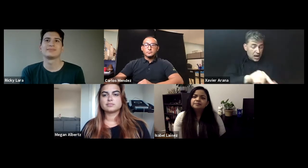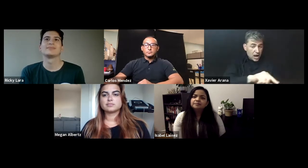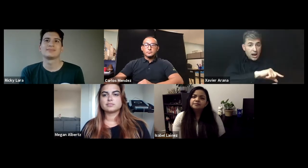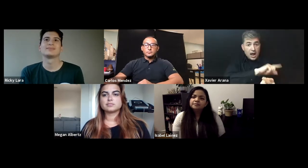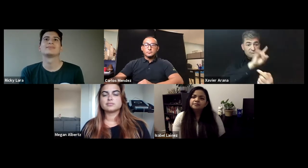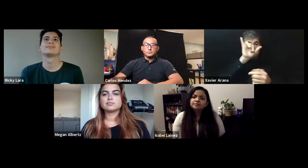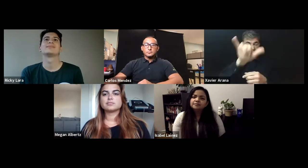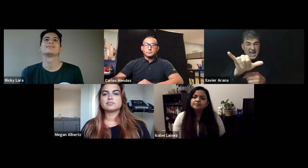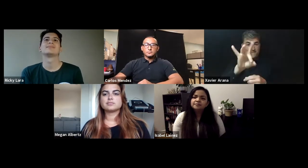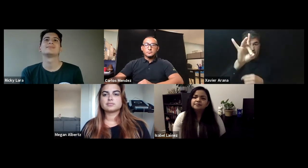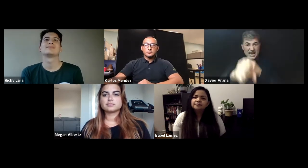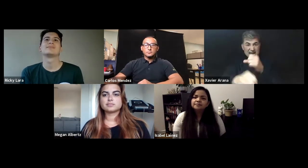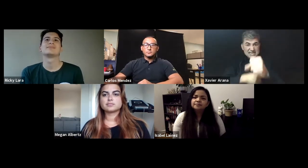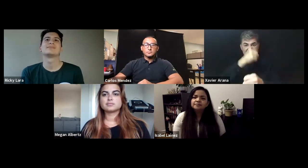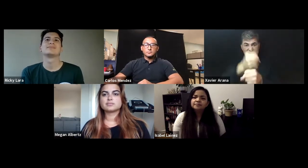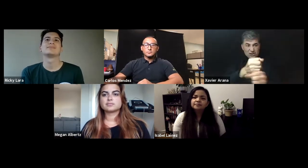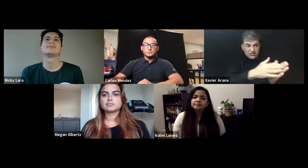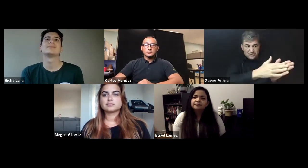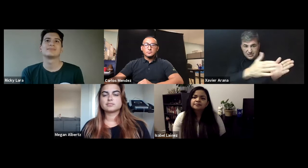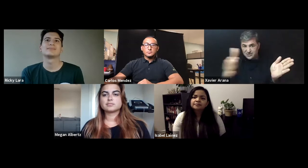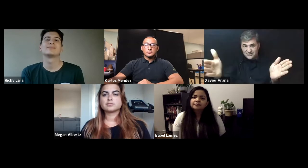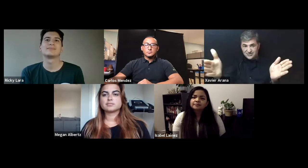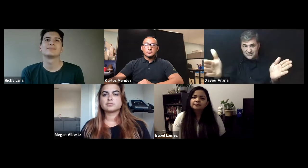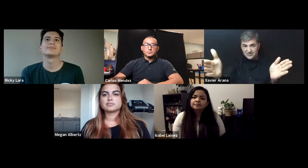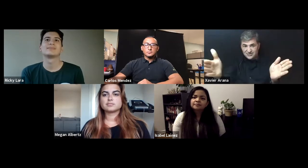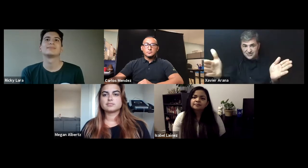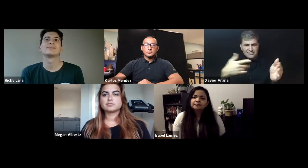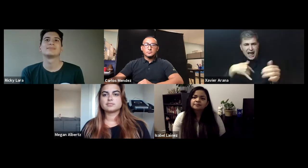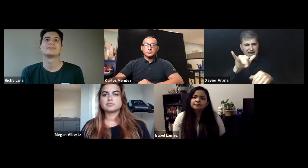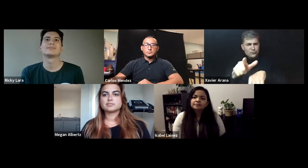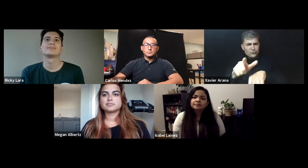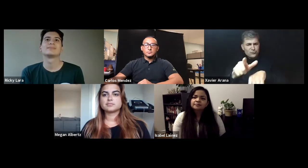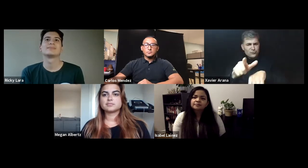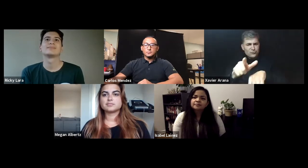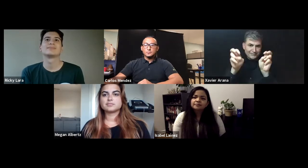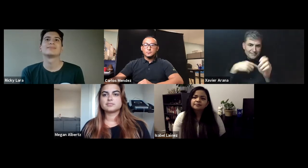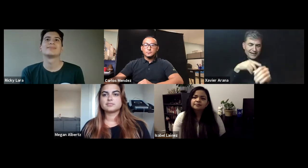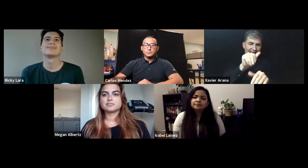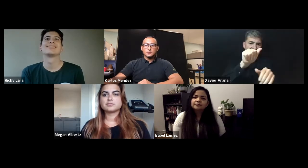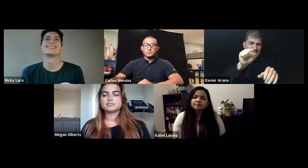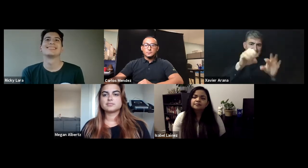remember, my SVP was '89, but I stayed for 8 years.